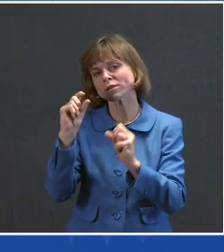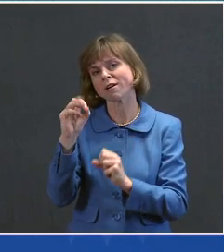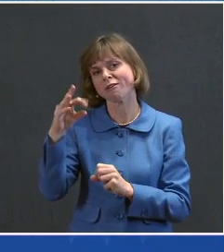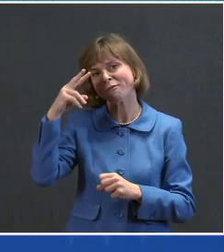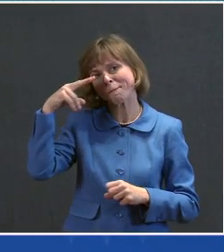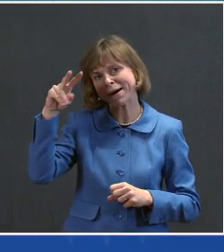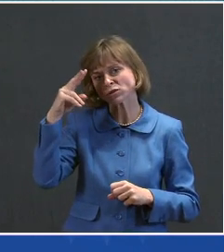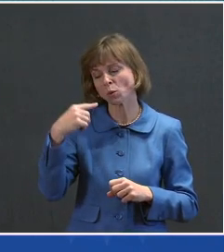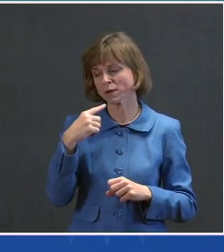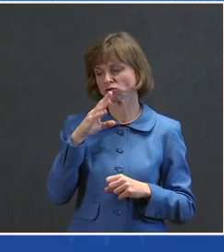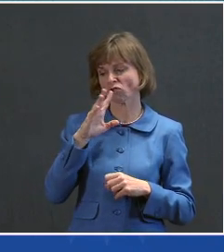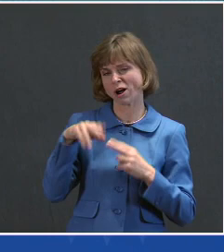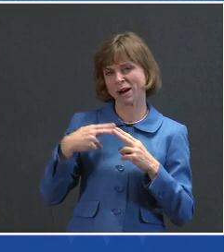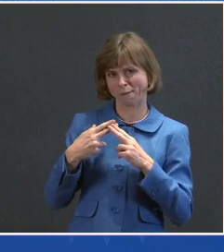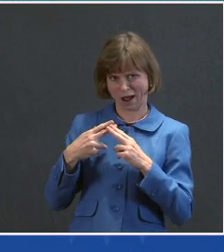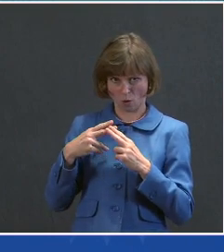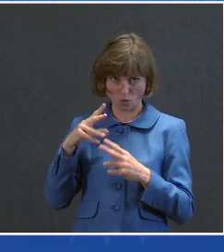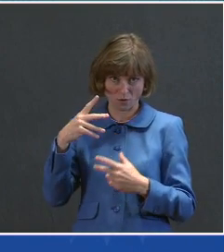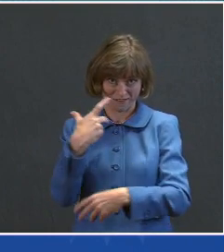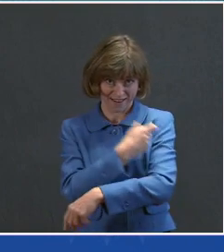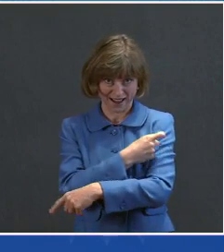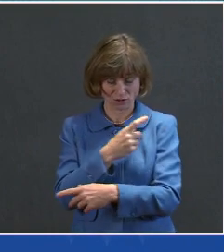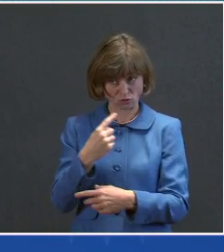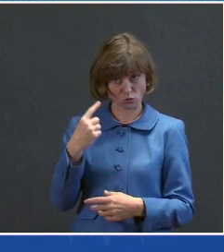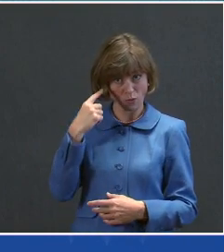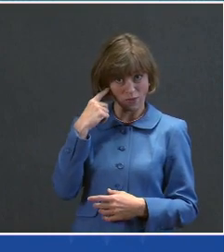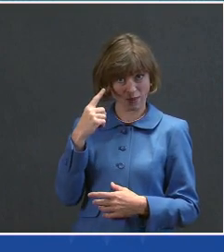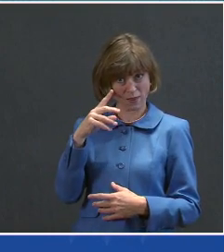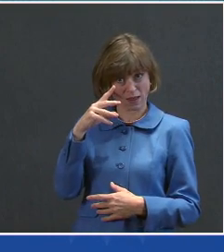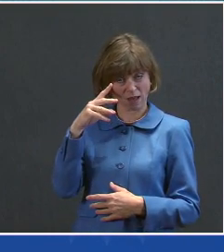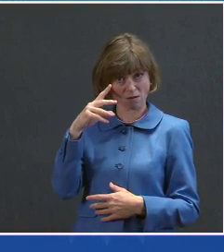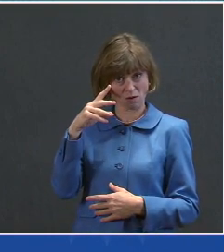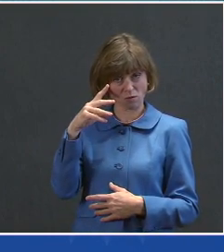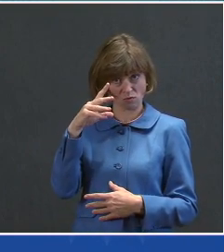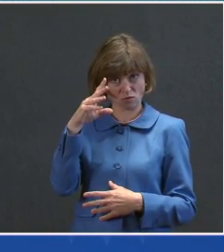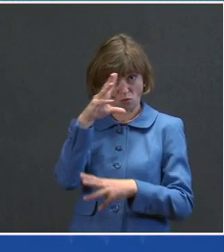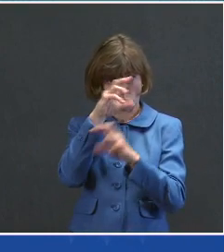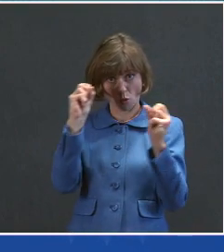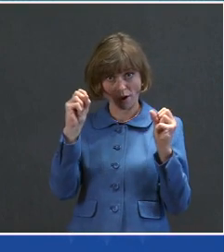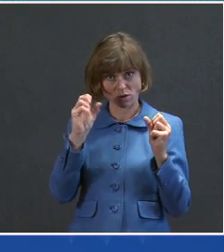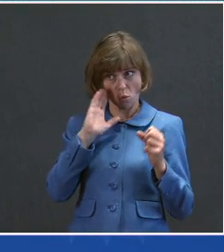in that conversation. Is the President open to flexibility in terms of sharing these vaccines now